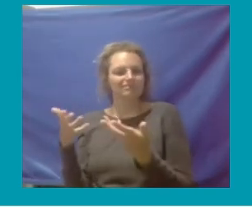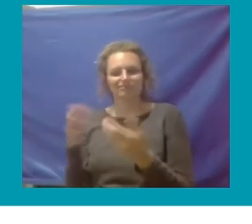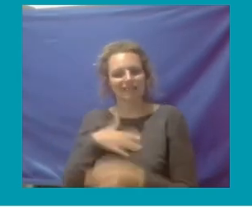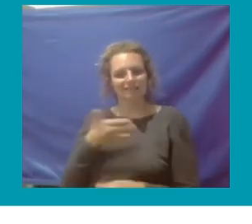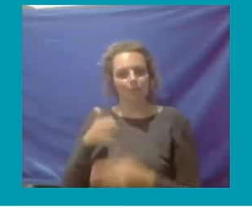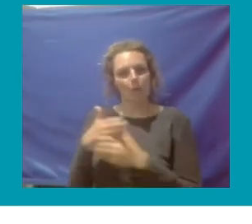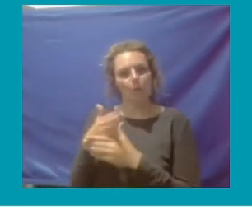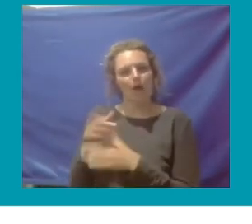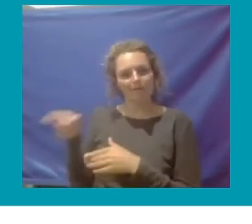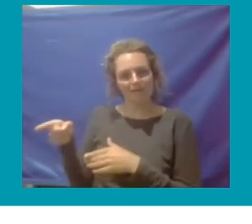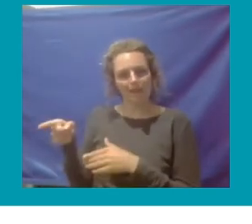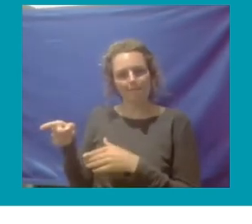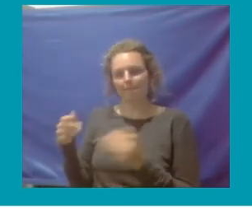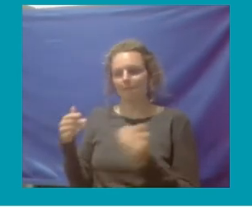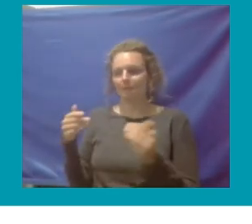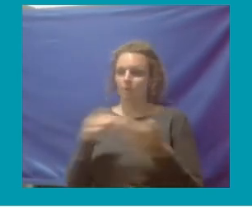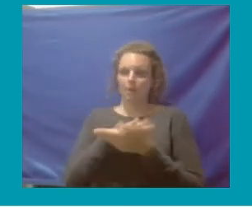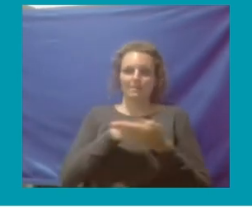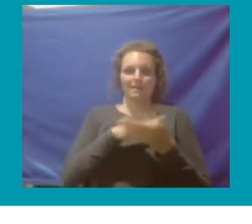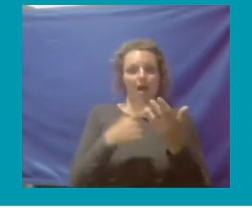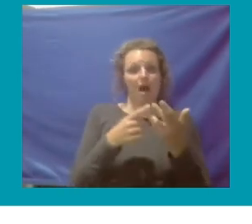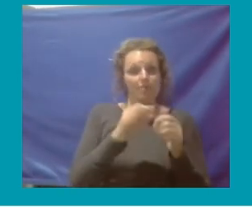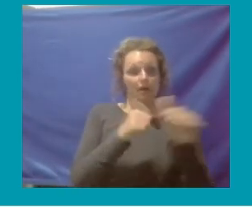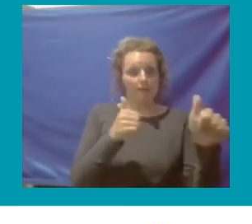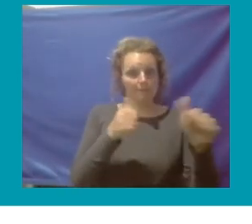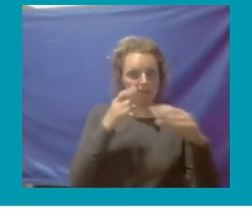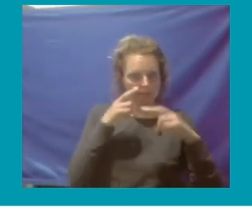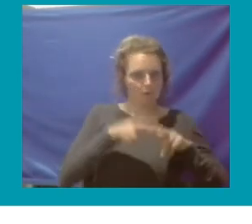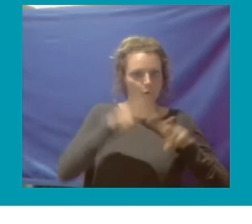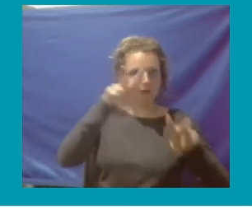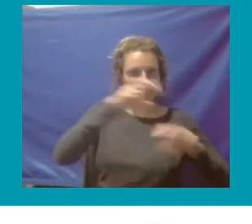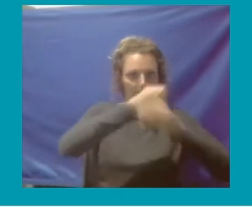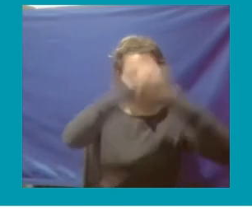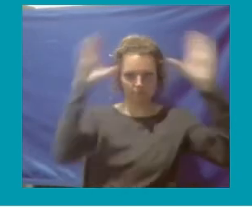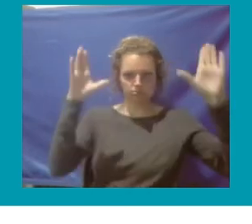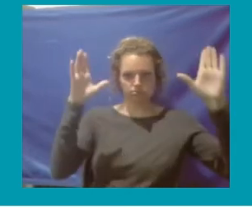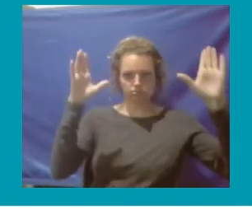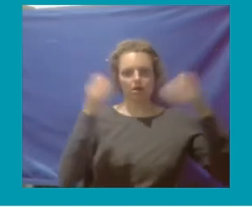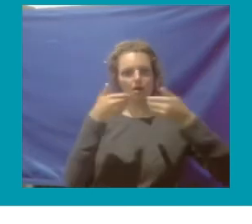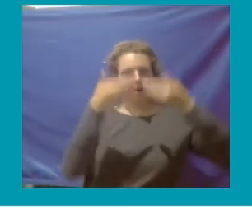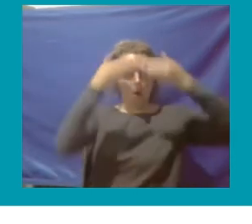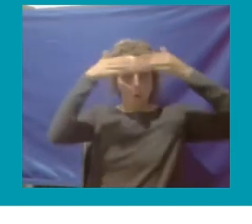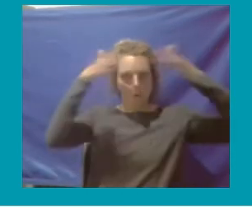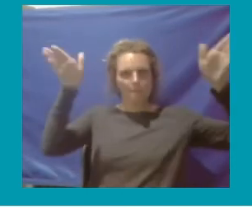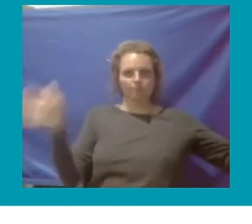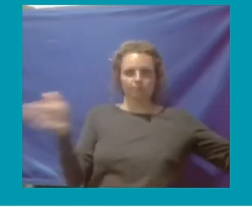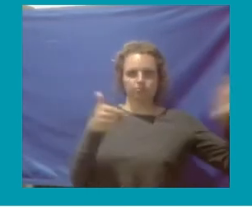and then for all of us support organizations that are on this call. That's really good news.